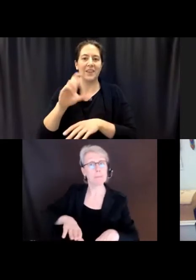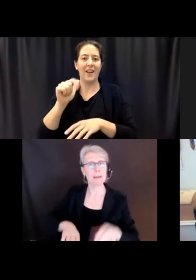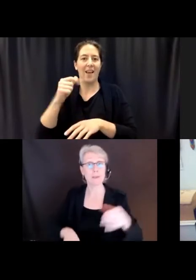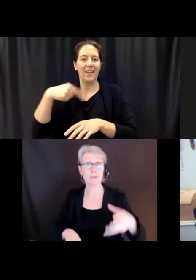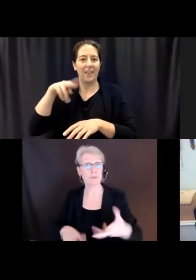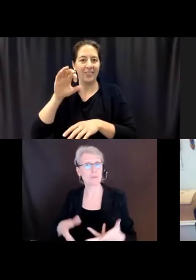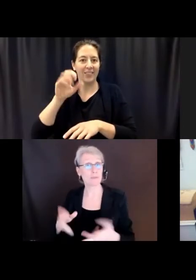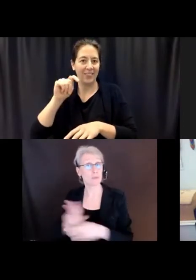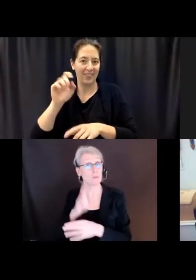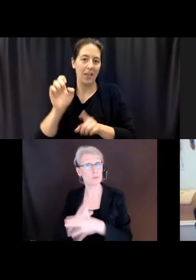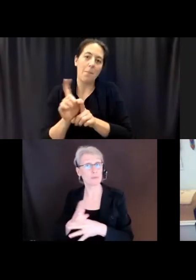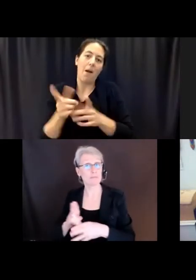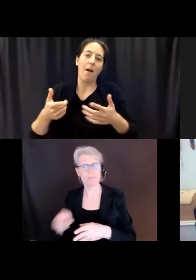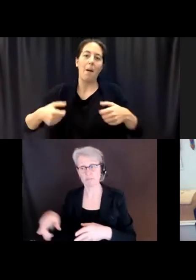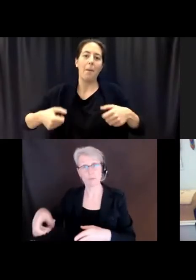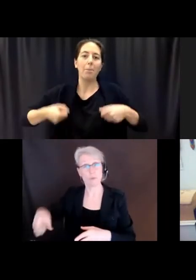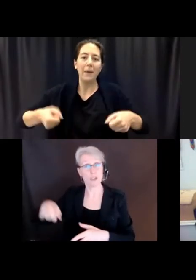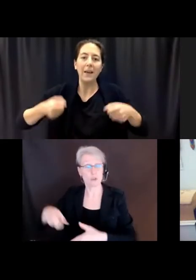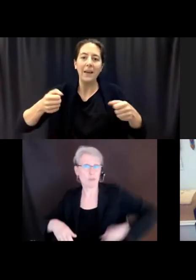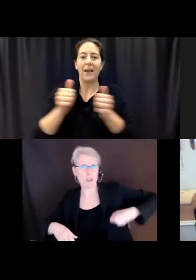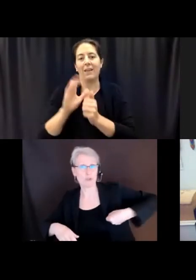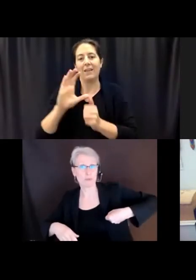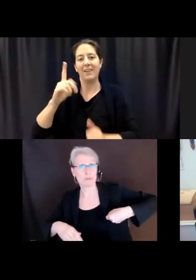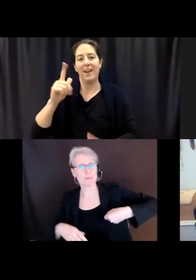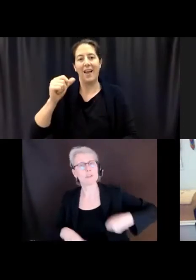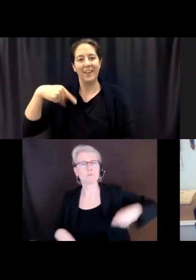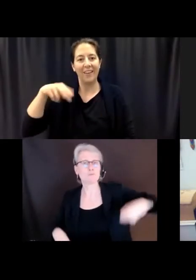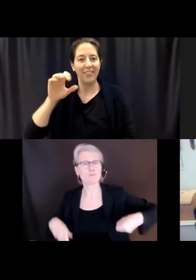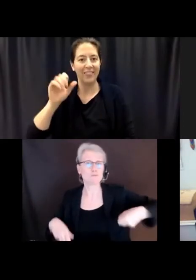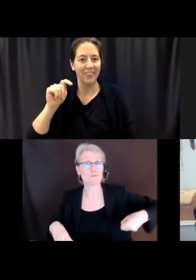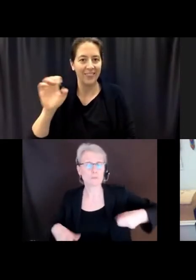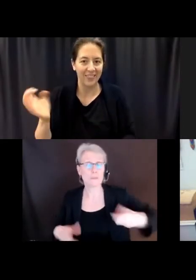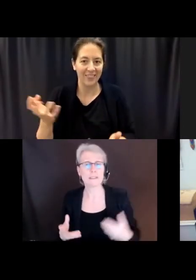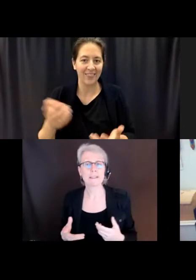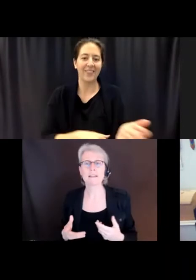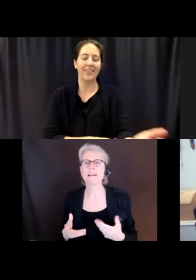A ROUTINE WITH HIM. BUT I HAVE ALSO BEEN WORKING ON ACTING. ACTING IS SOMETHING I HAVE ALWAYS